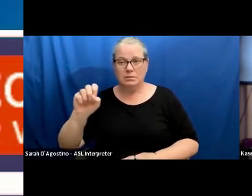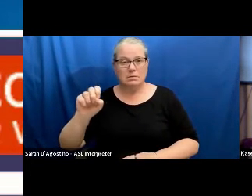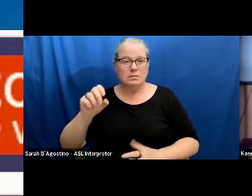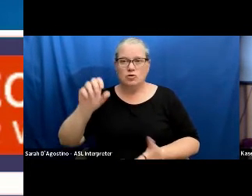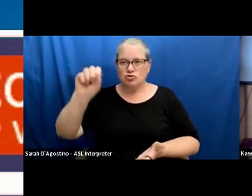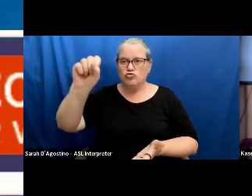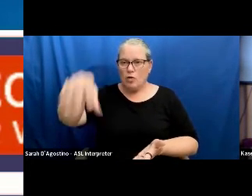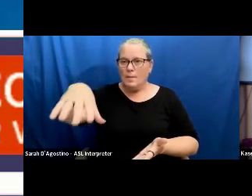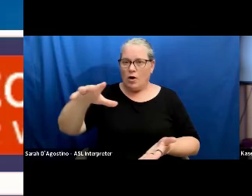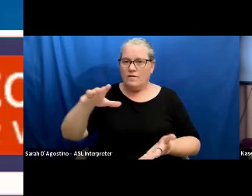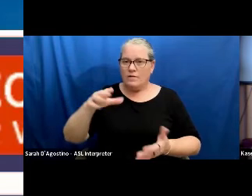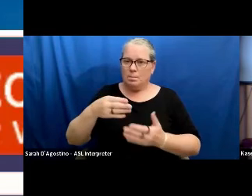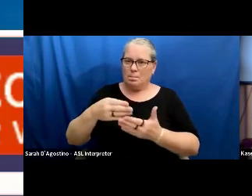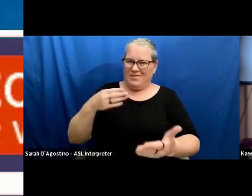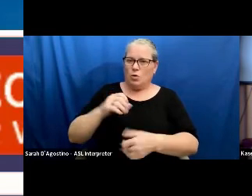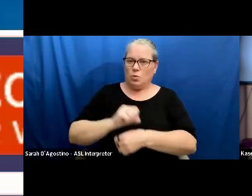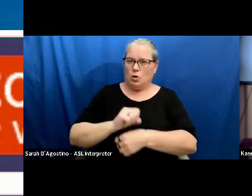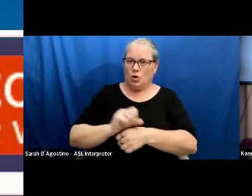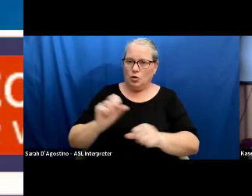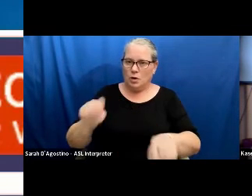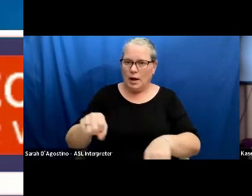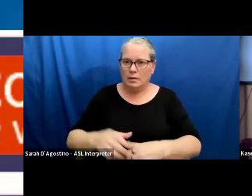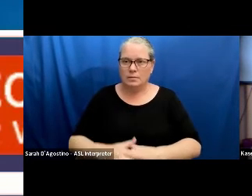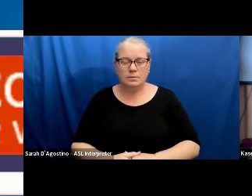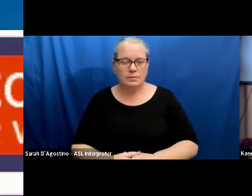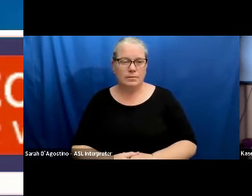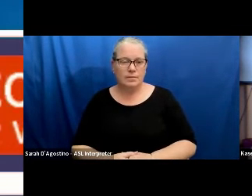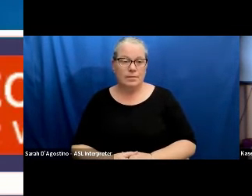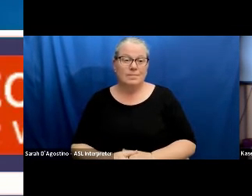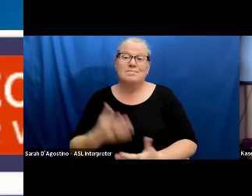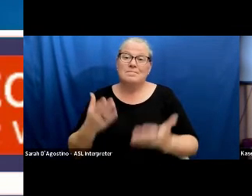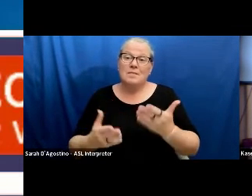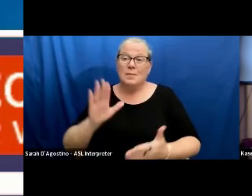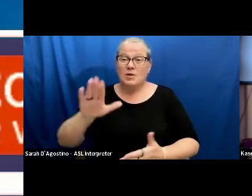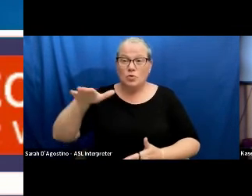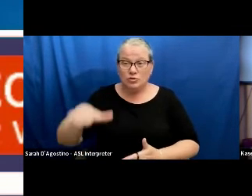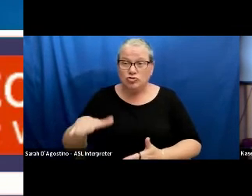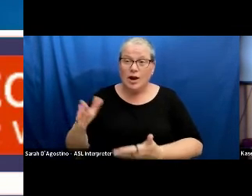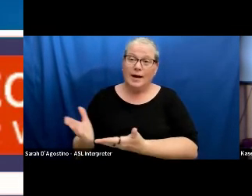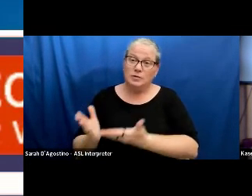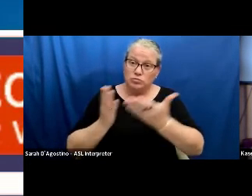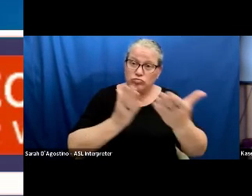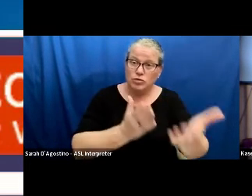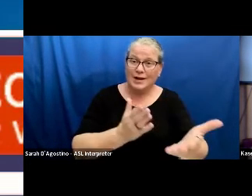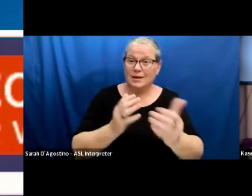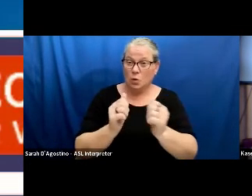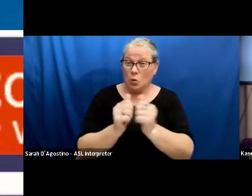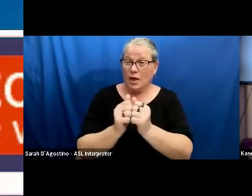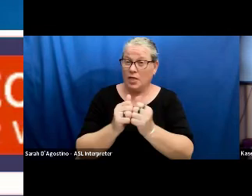similarly if you do not want to bring your child to a voting location if you need to otherwise